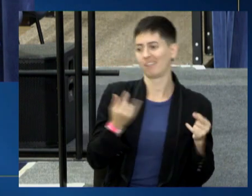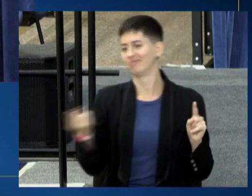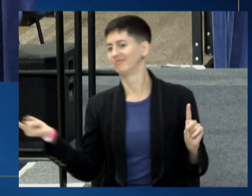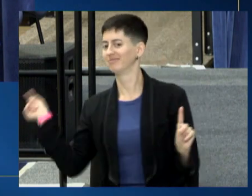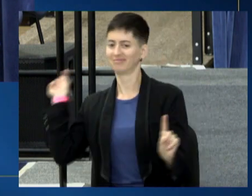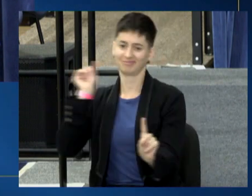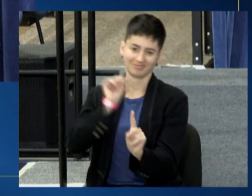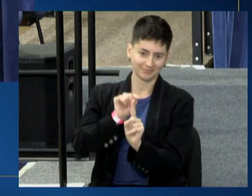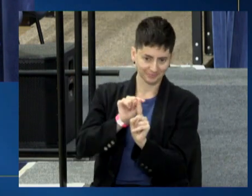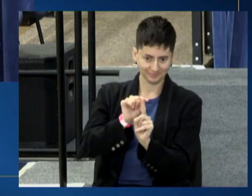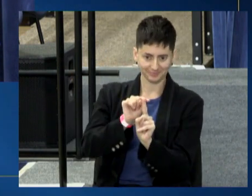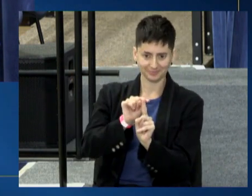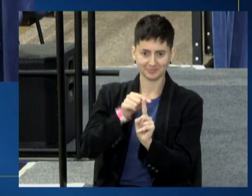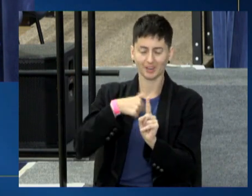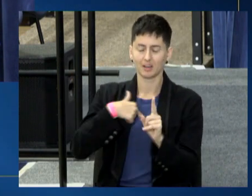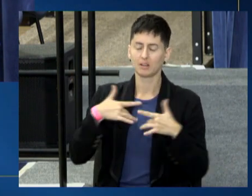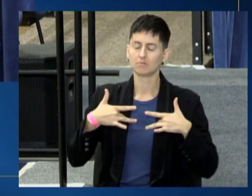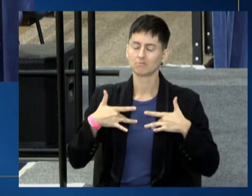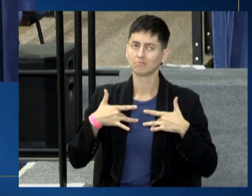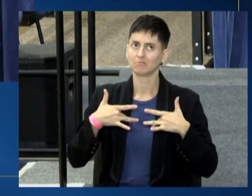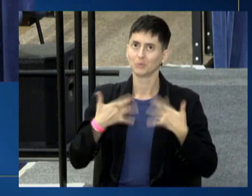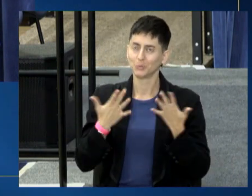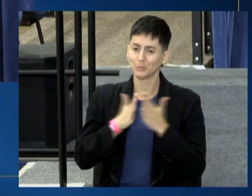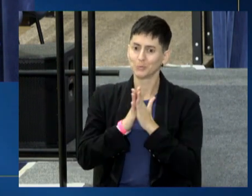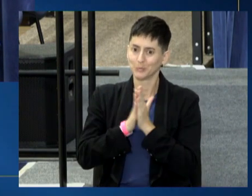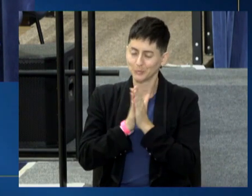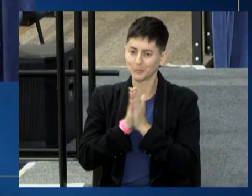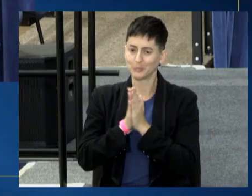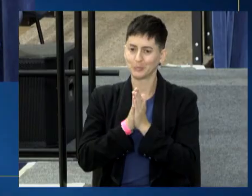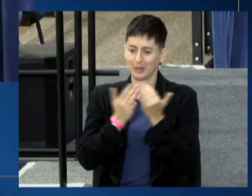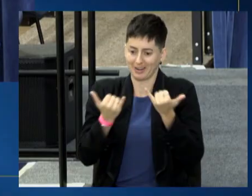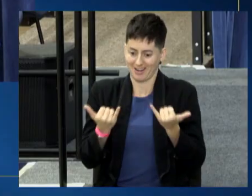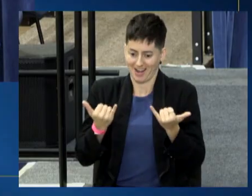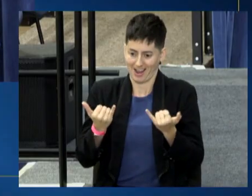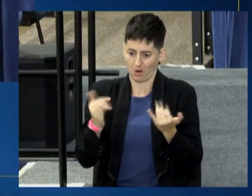compared to where we were in 2010 when I began at the FDA. But we got a lot of